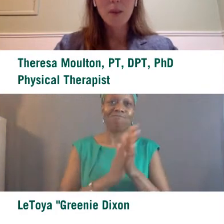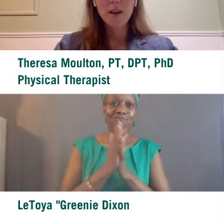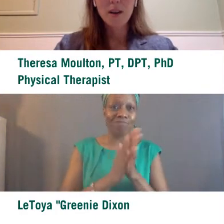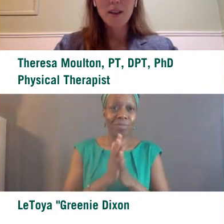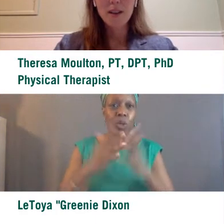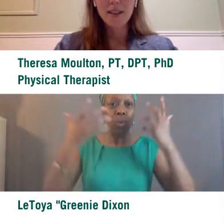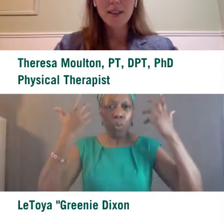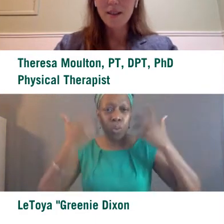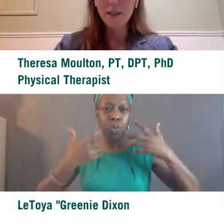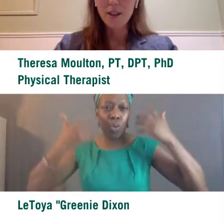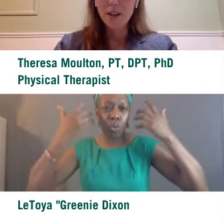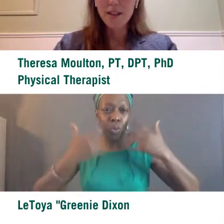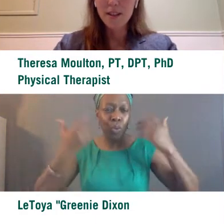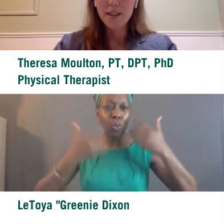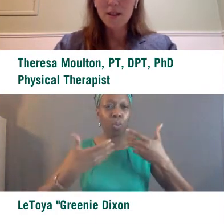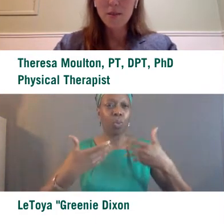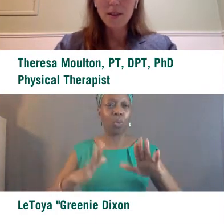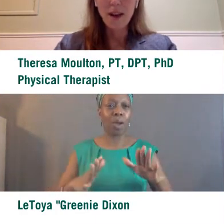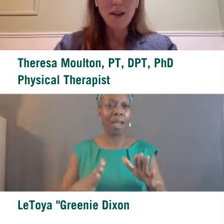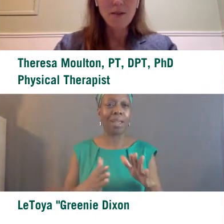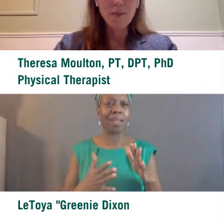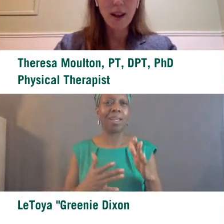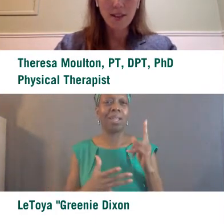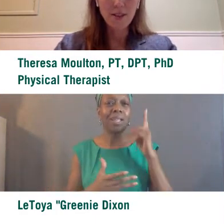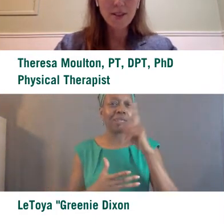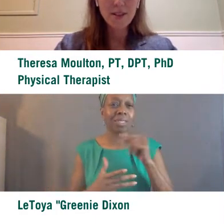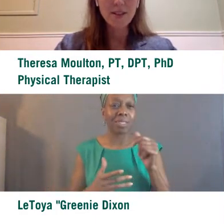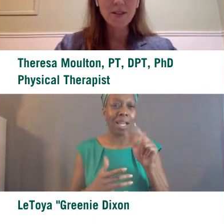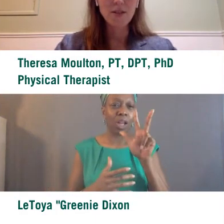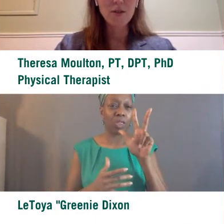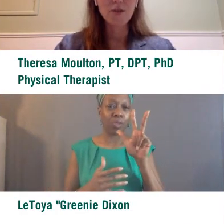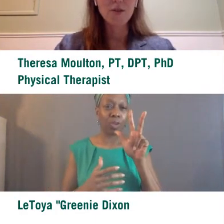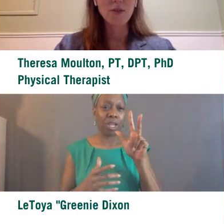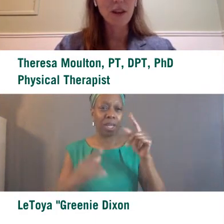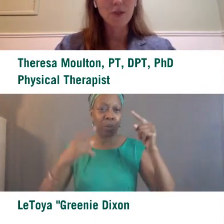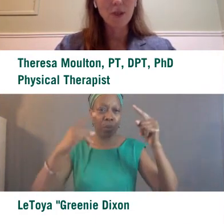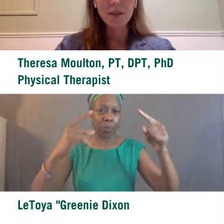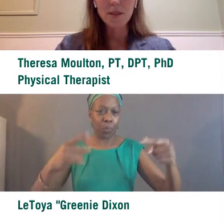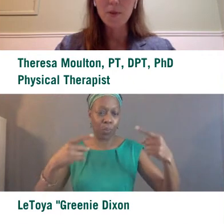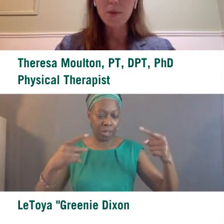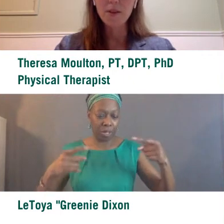Where it's kind of like a tricycle without pedals. And so you have trunk support,